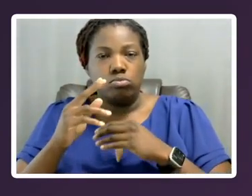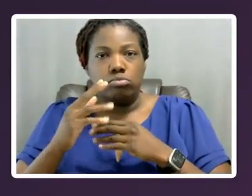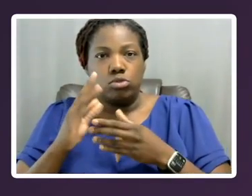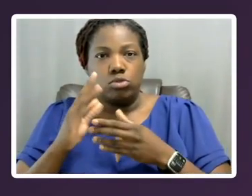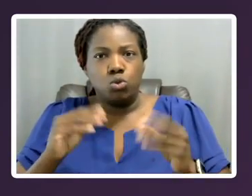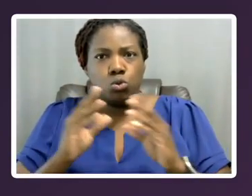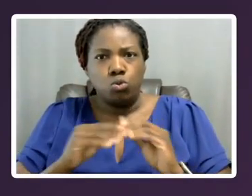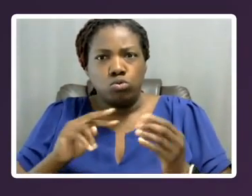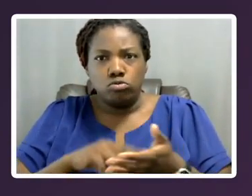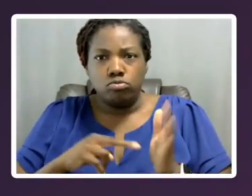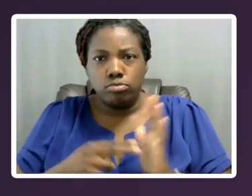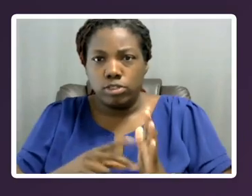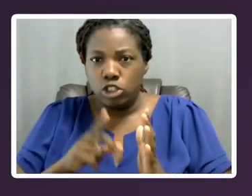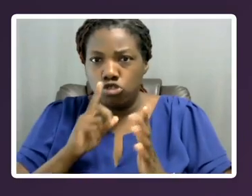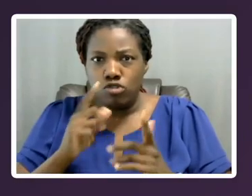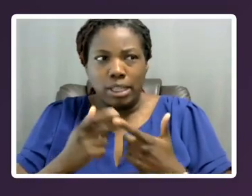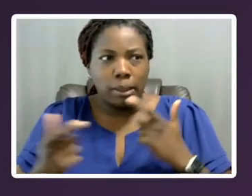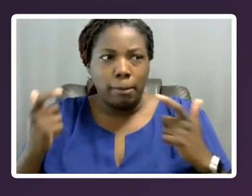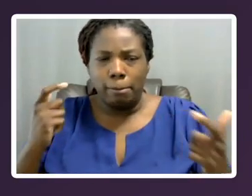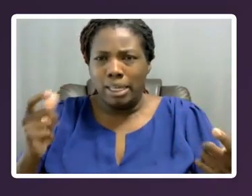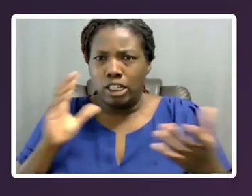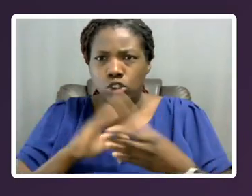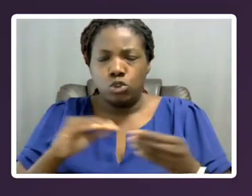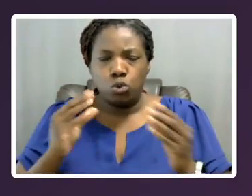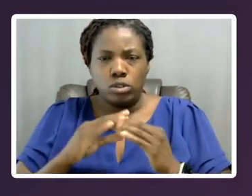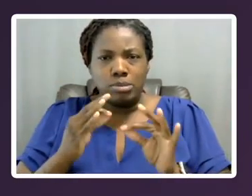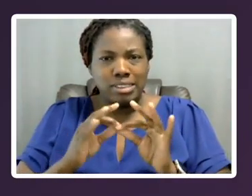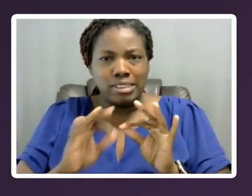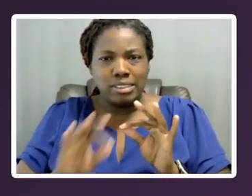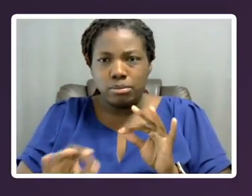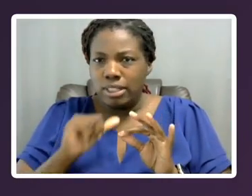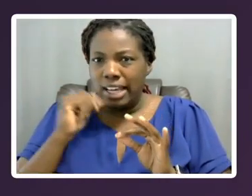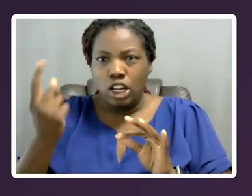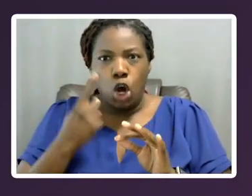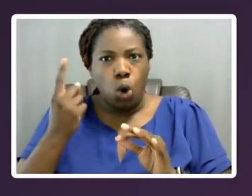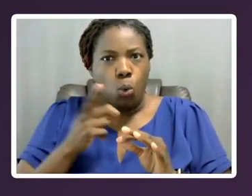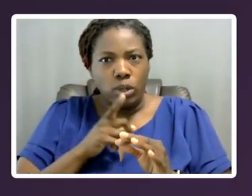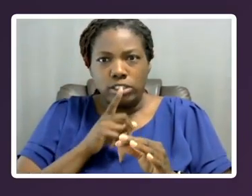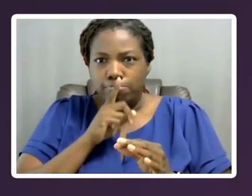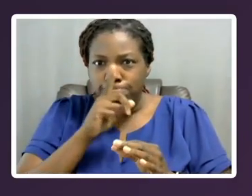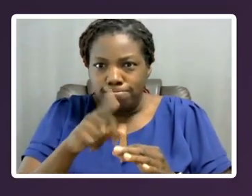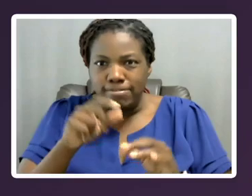stories that are simple. They're not always accurate, and they can be one-sided. Luckily,